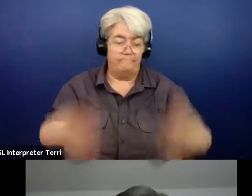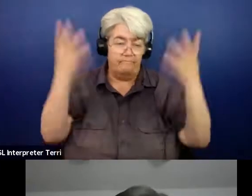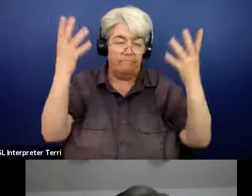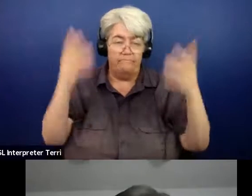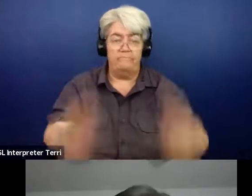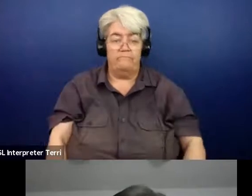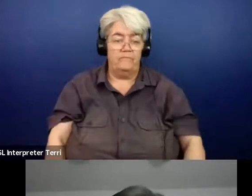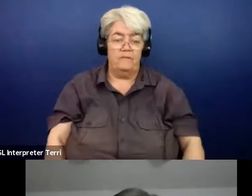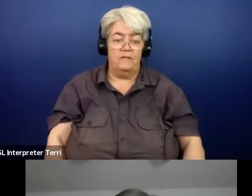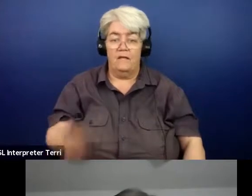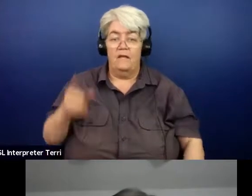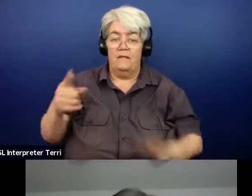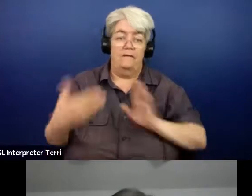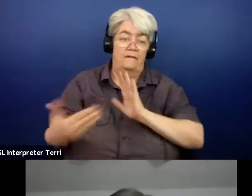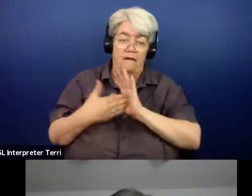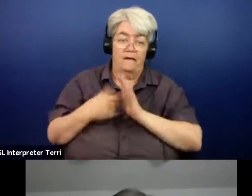were dropped and on and on. The whole point